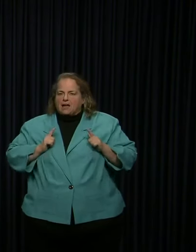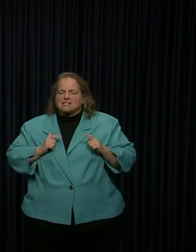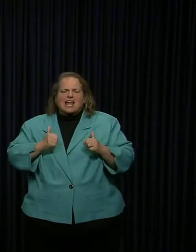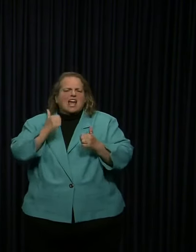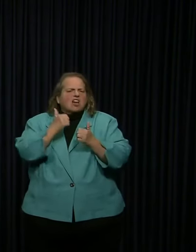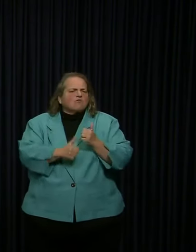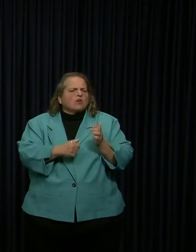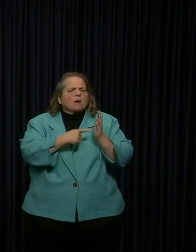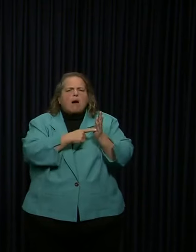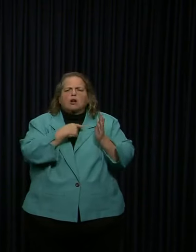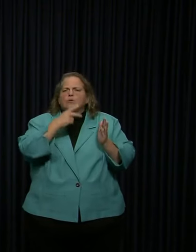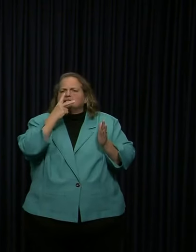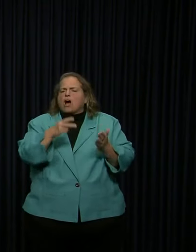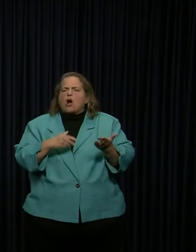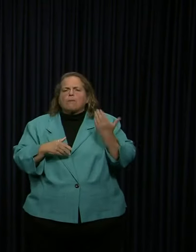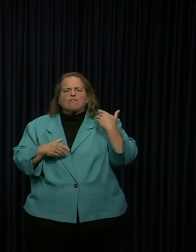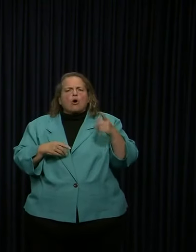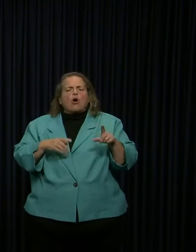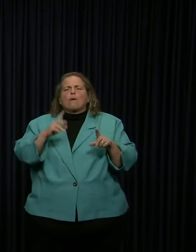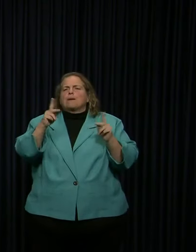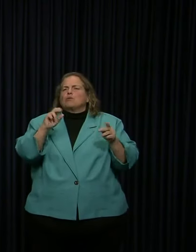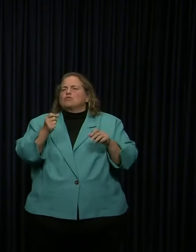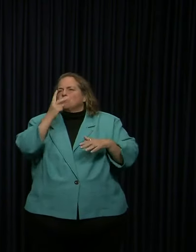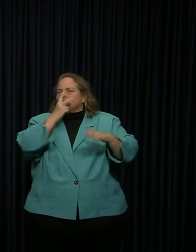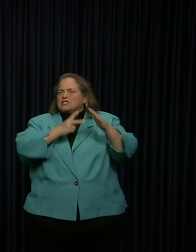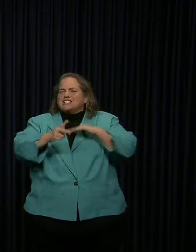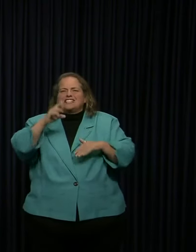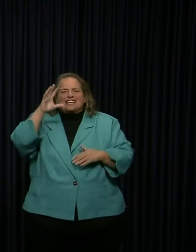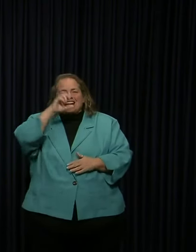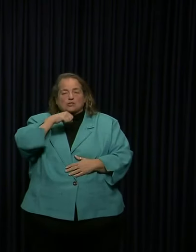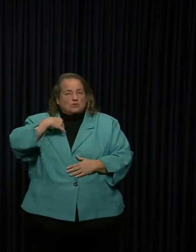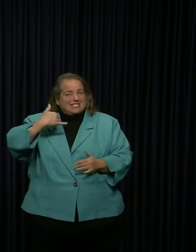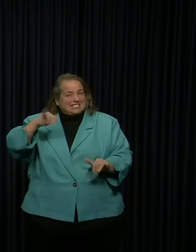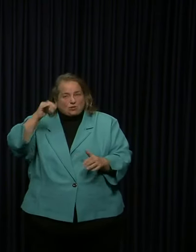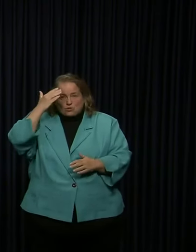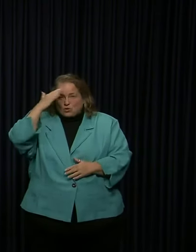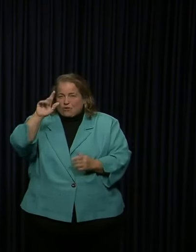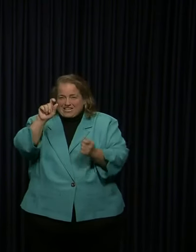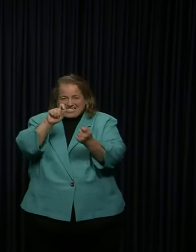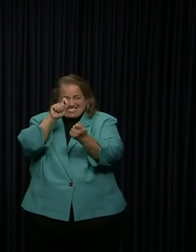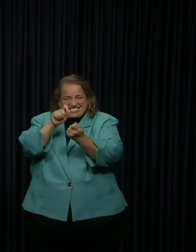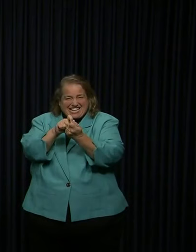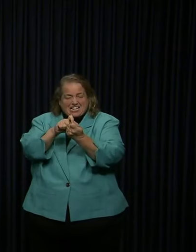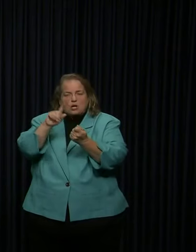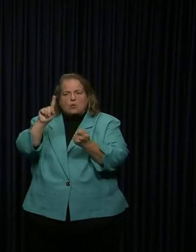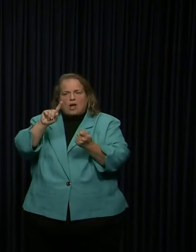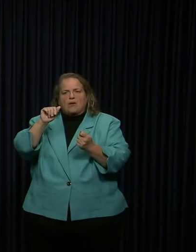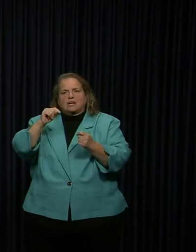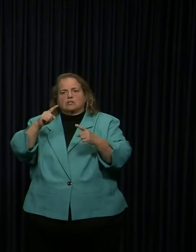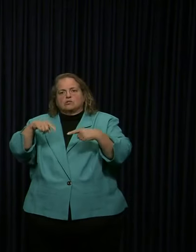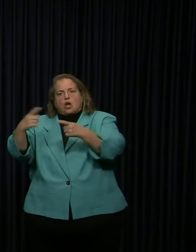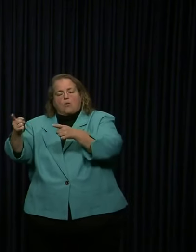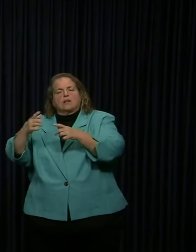BELIEVE THAT, EVEN WITH THE DIFFERENT MODELING THAT'S COMING OUT RIGHT NOW. IT'S HOW IMPORTANT THIS IS AND